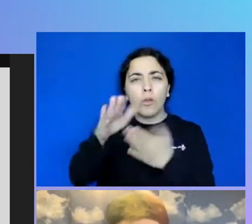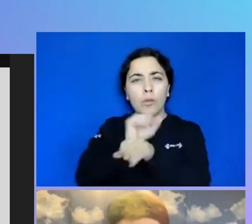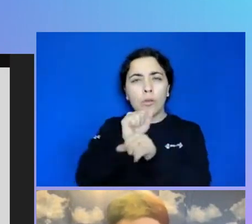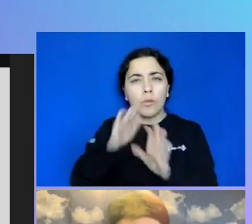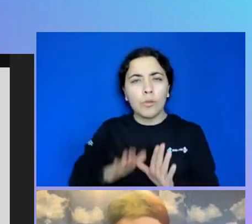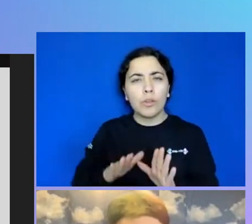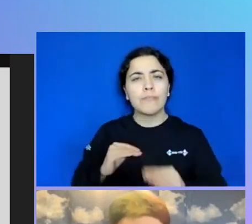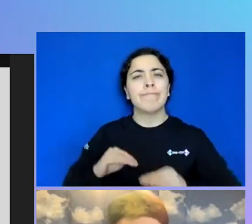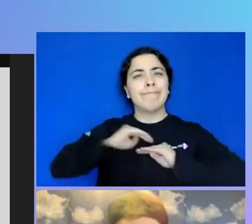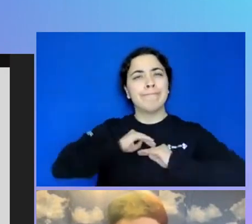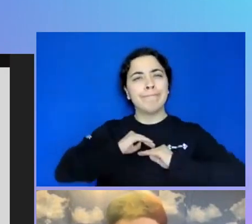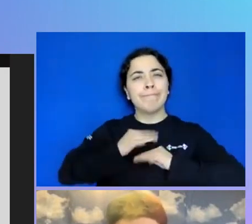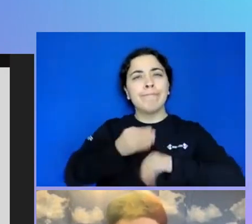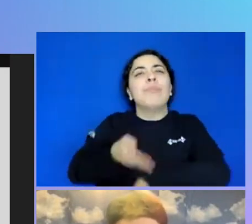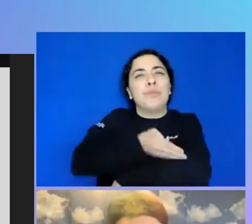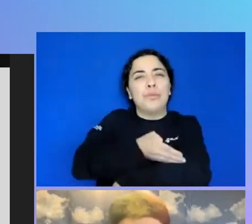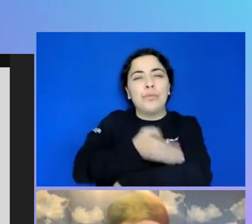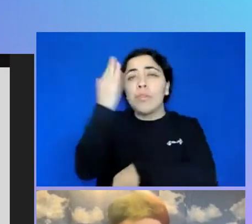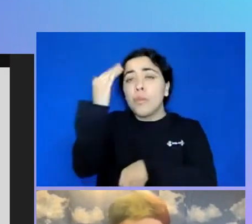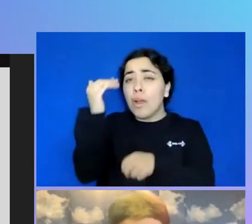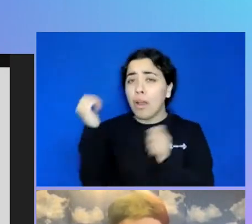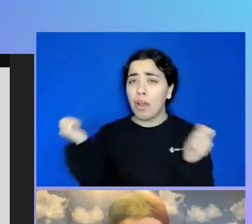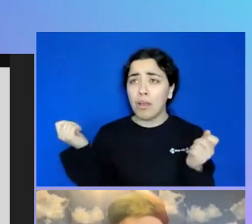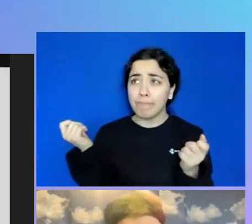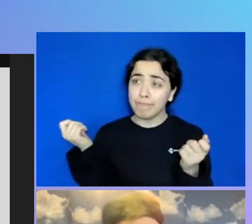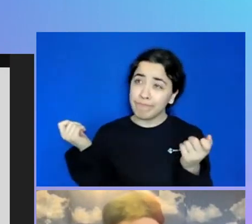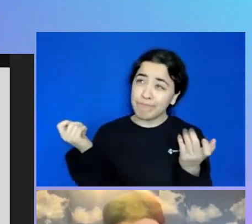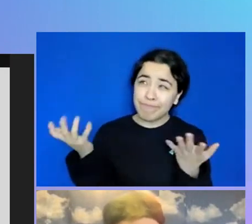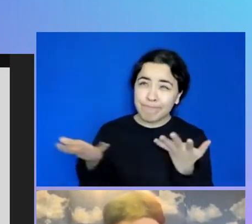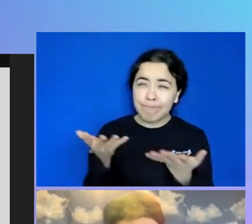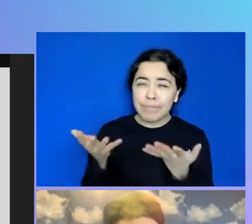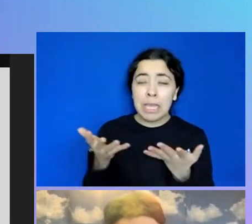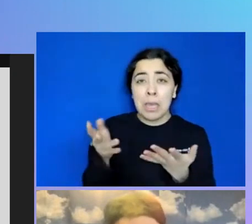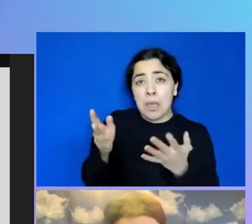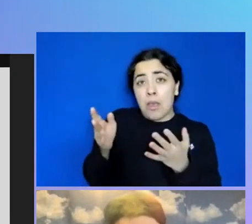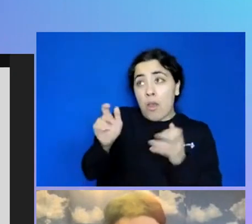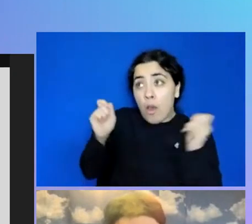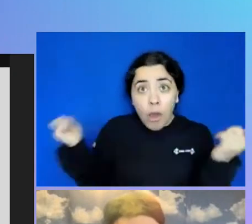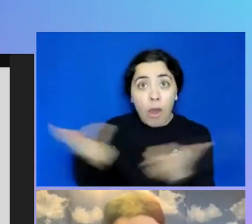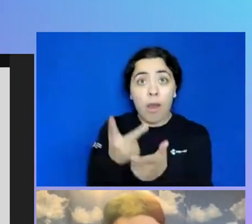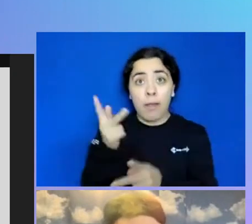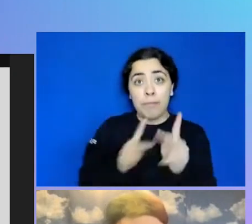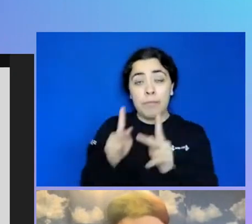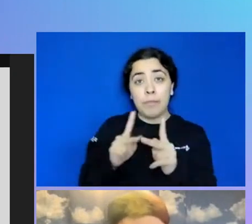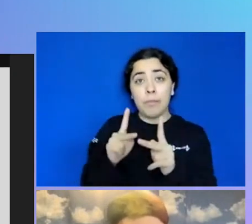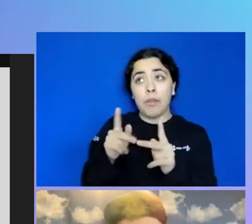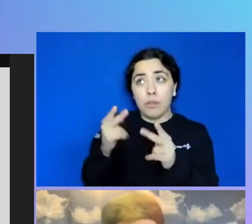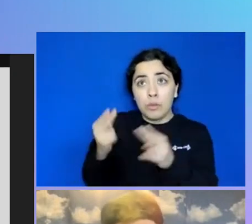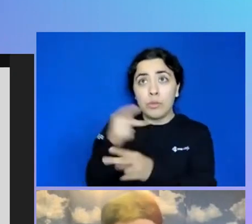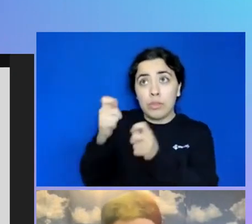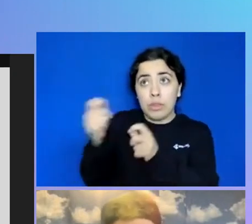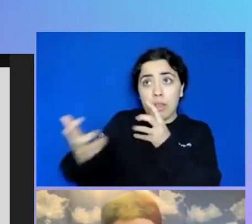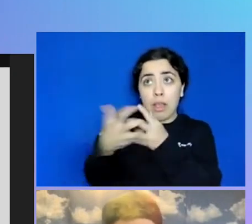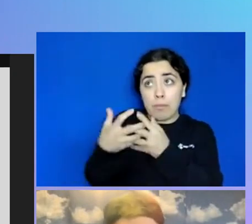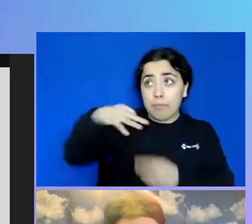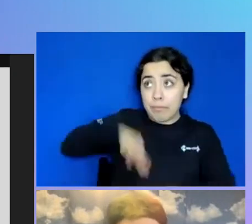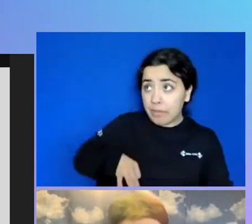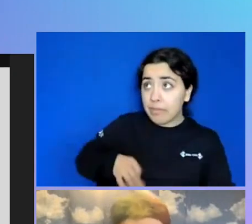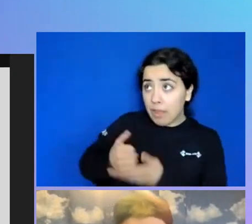benefits from accommodation is disabled. Uh also, avoiding one